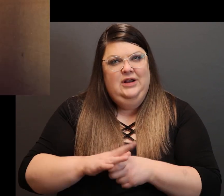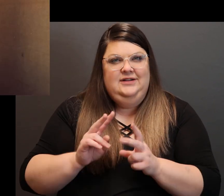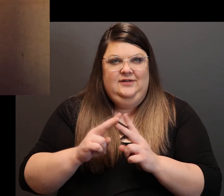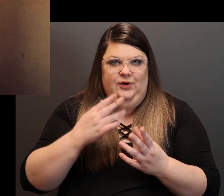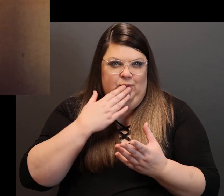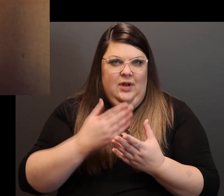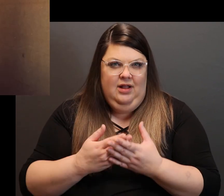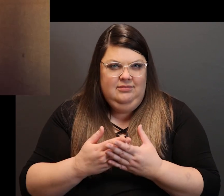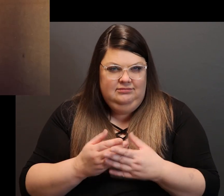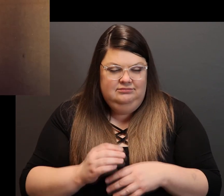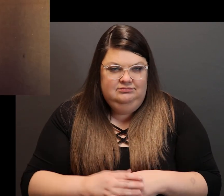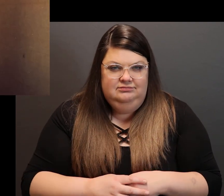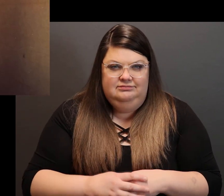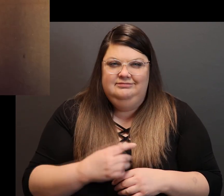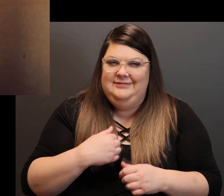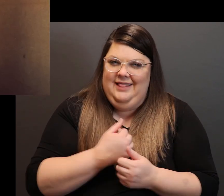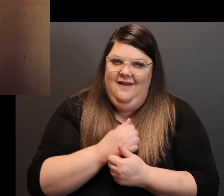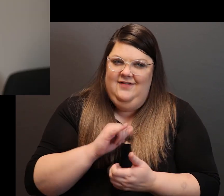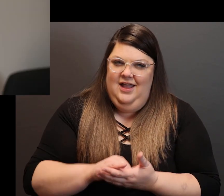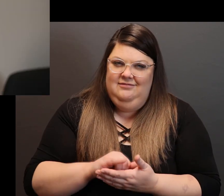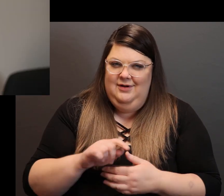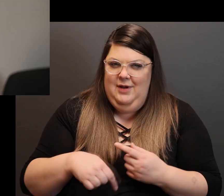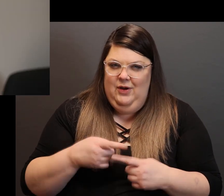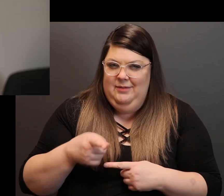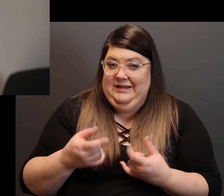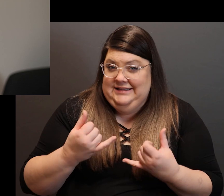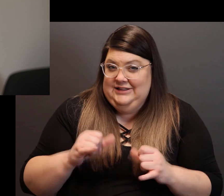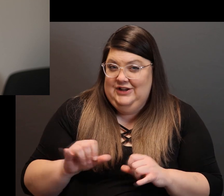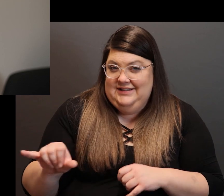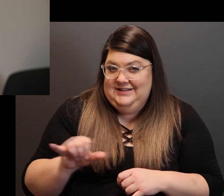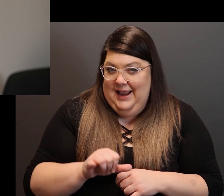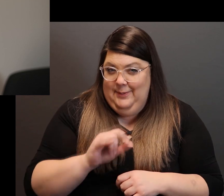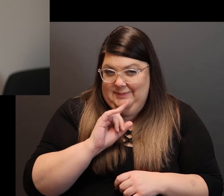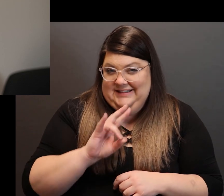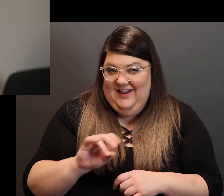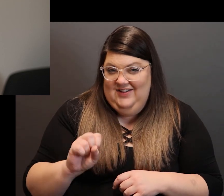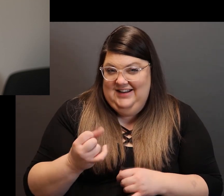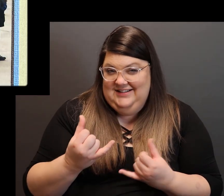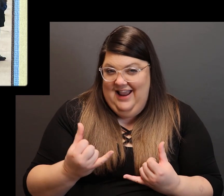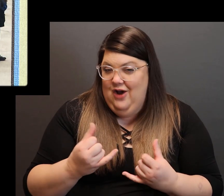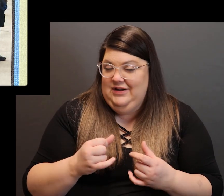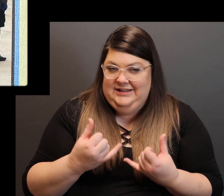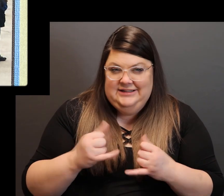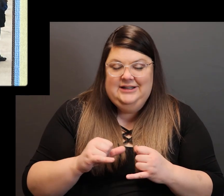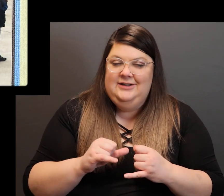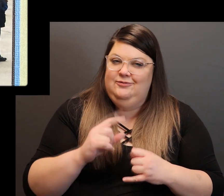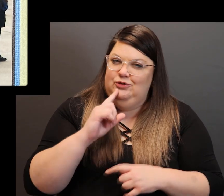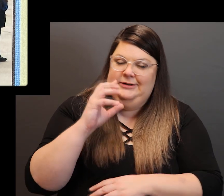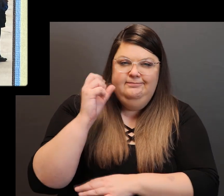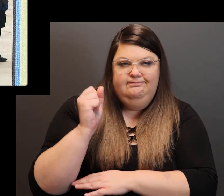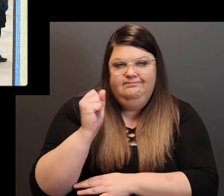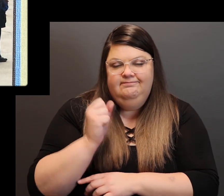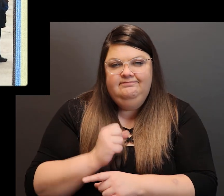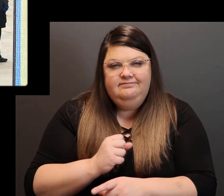so I love that about him. He's still like that, you know, he's in his 70s and he's still unshakeable. My dad loved his job.